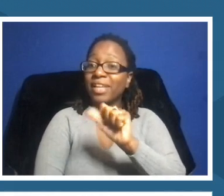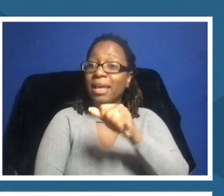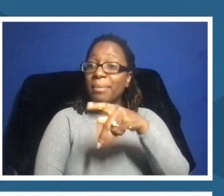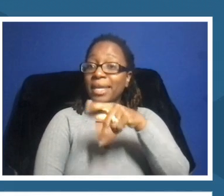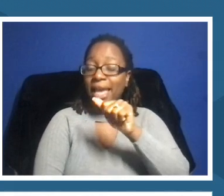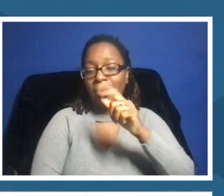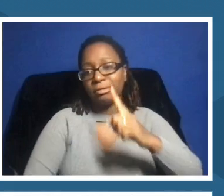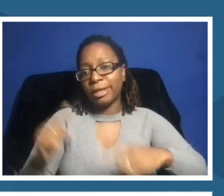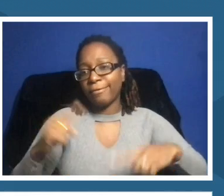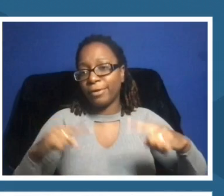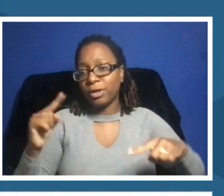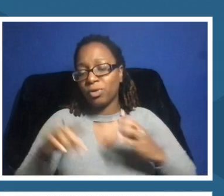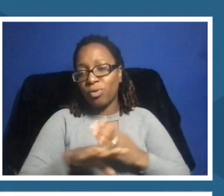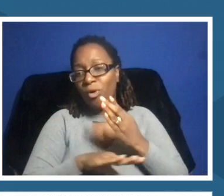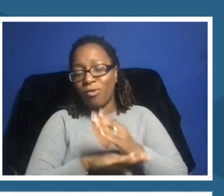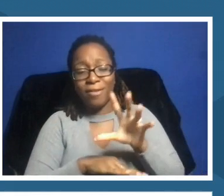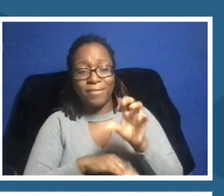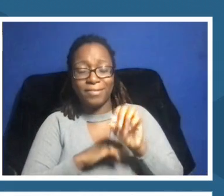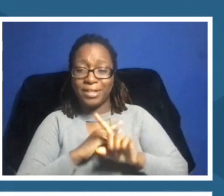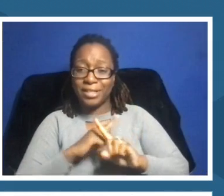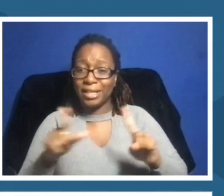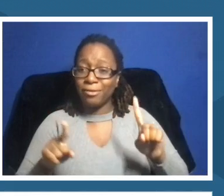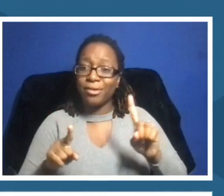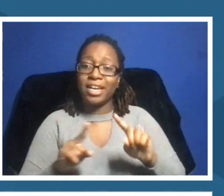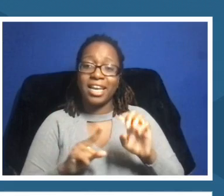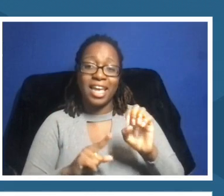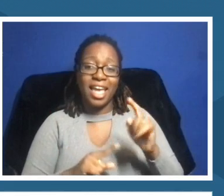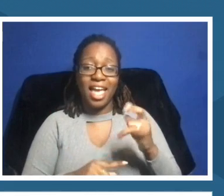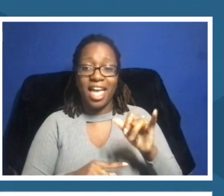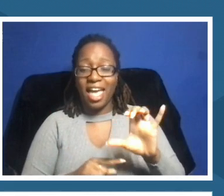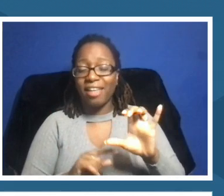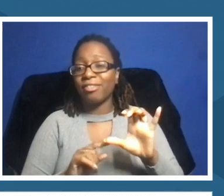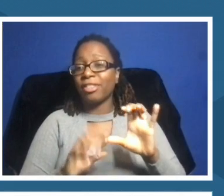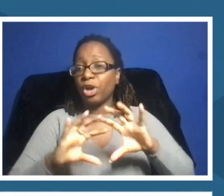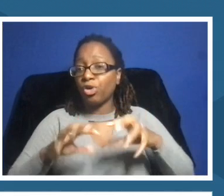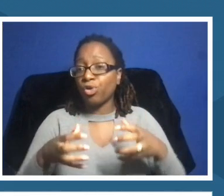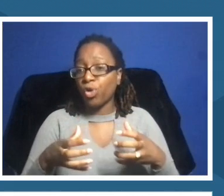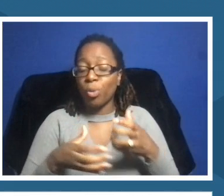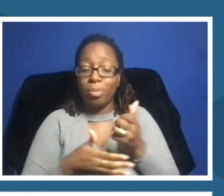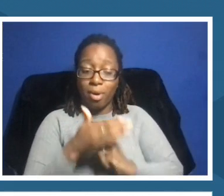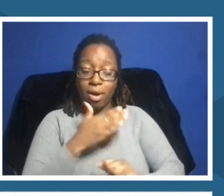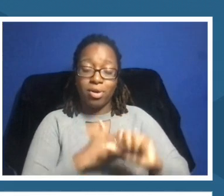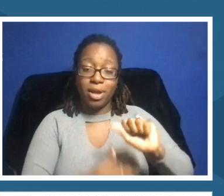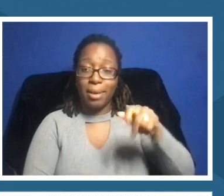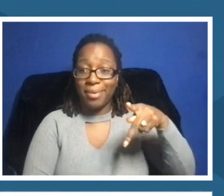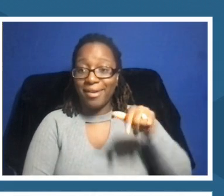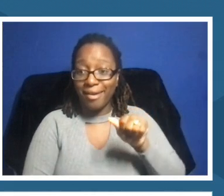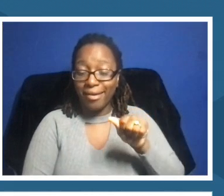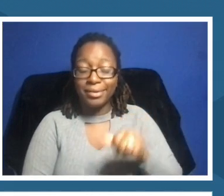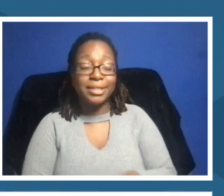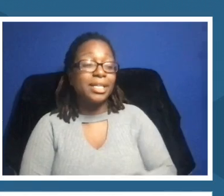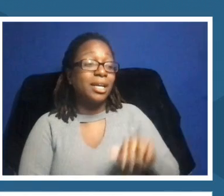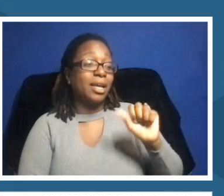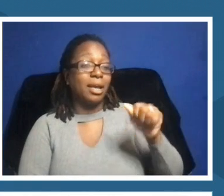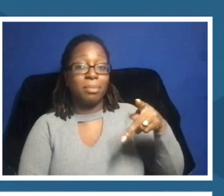different ethnic groups and over 100 languages in the apa umbrella and apa